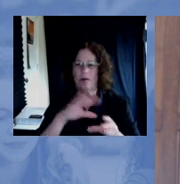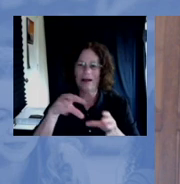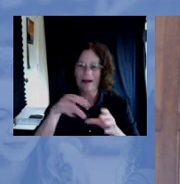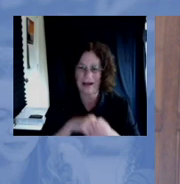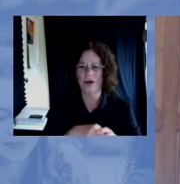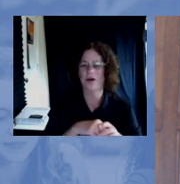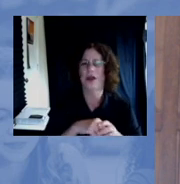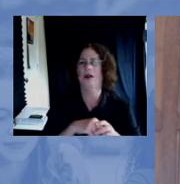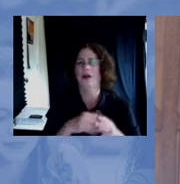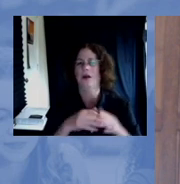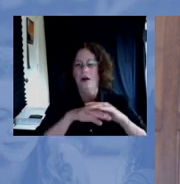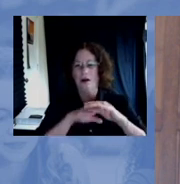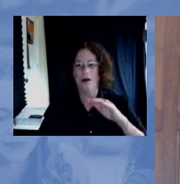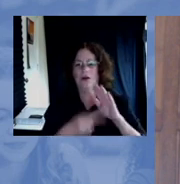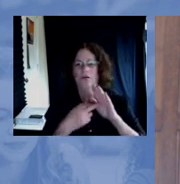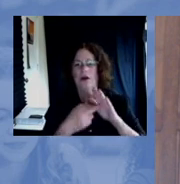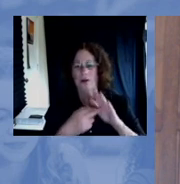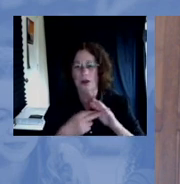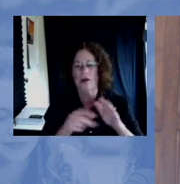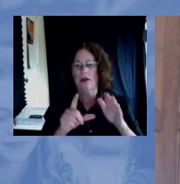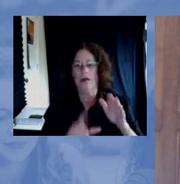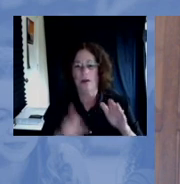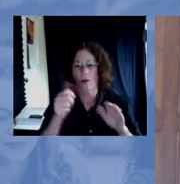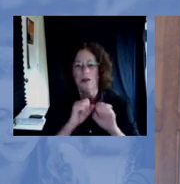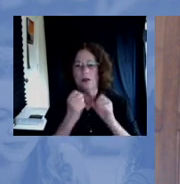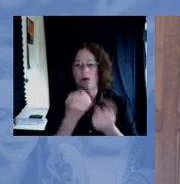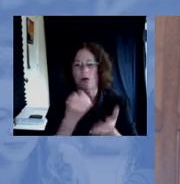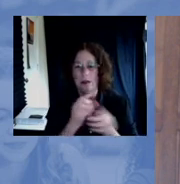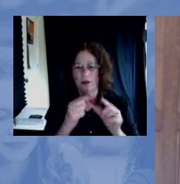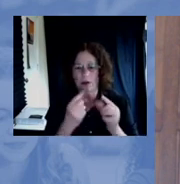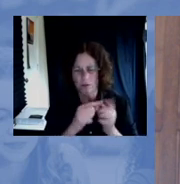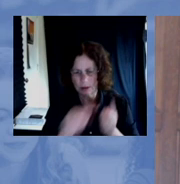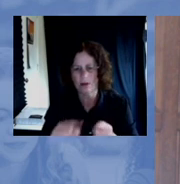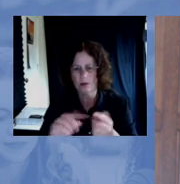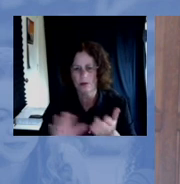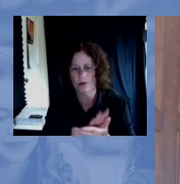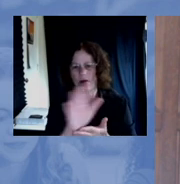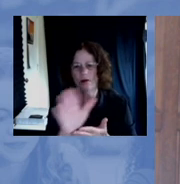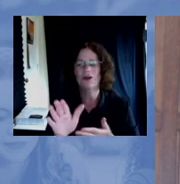DIVERSE GROUPS TO COME TO COLLEGE. WE HAVE DID THAT TAKING OUR ENTIRE LEADERSHIP